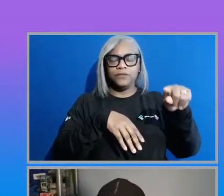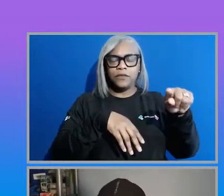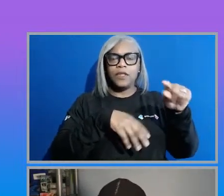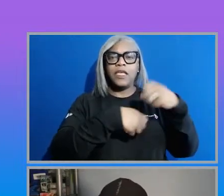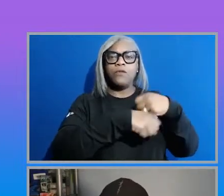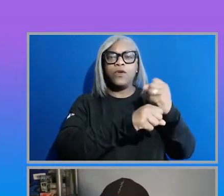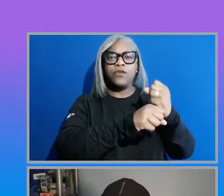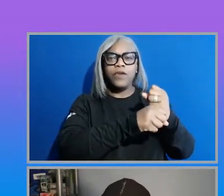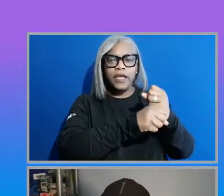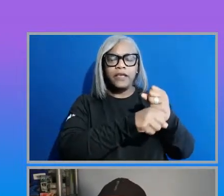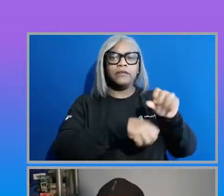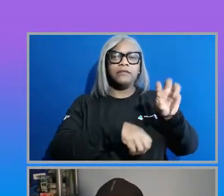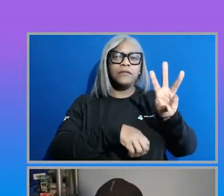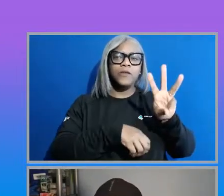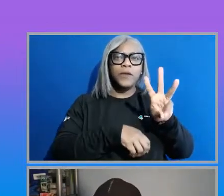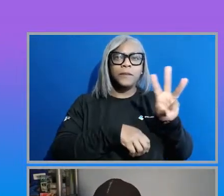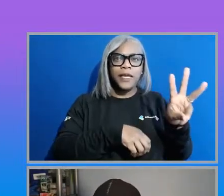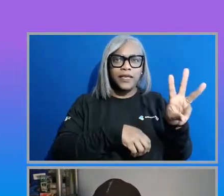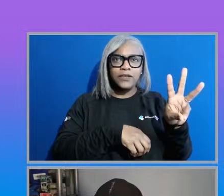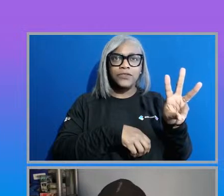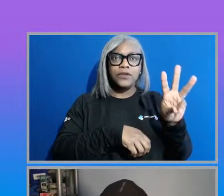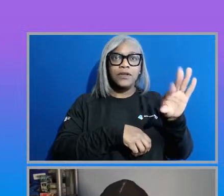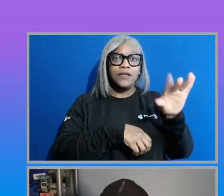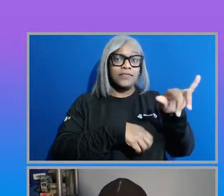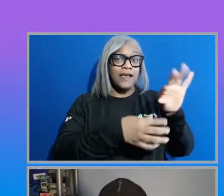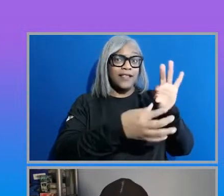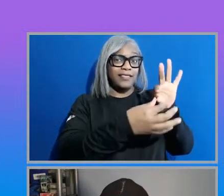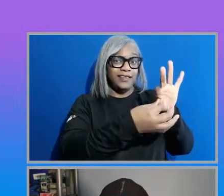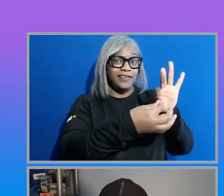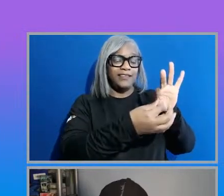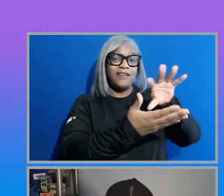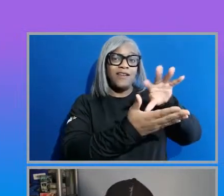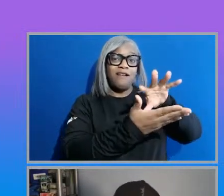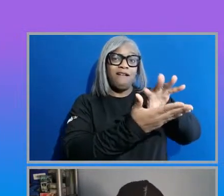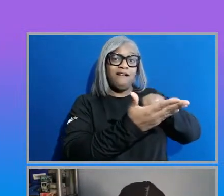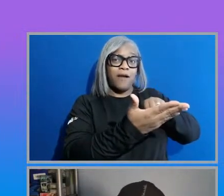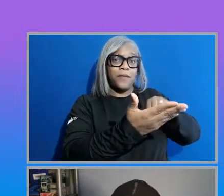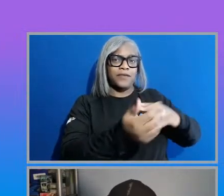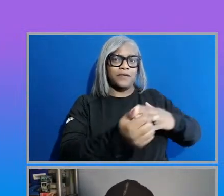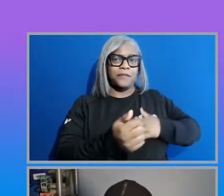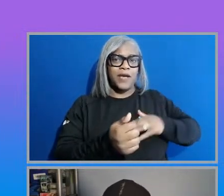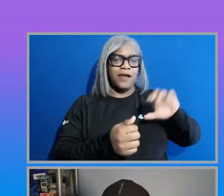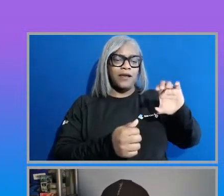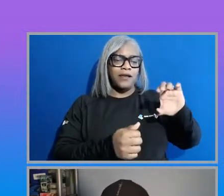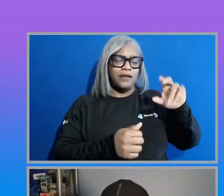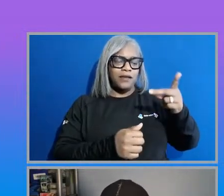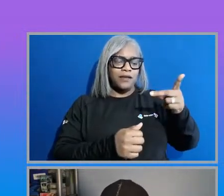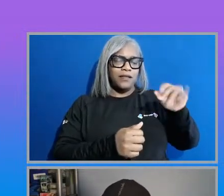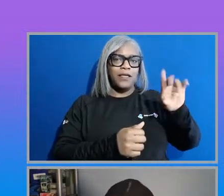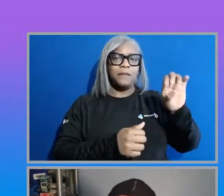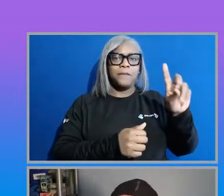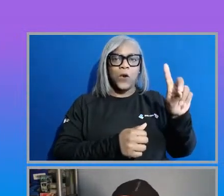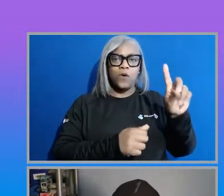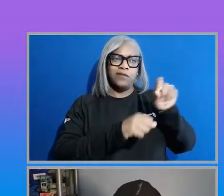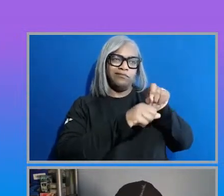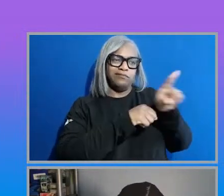to create a web page. And that link is going to be copied to my